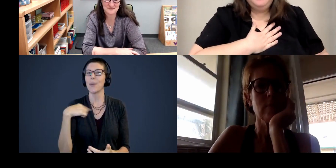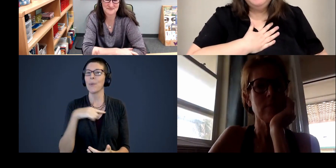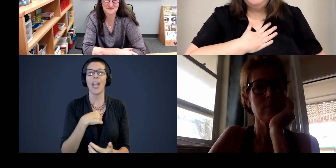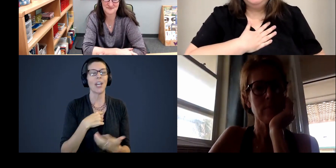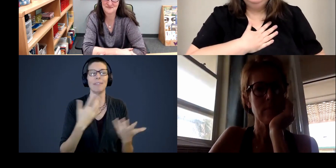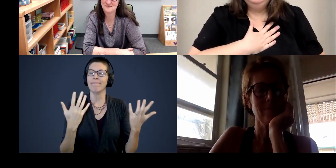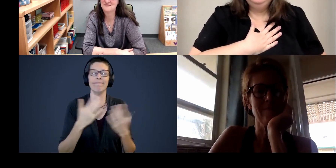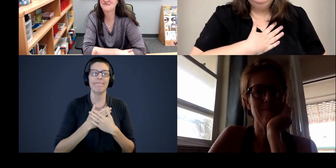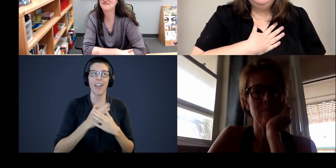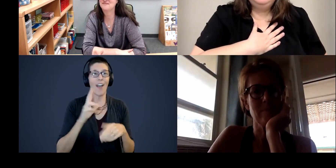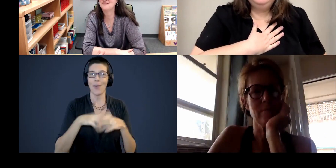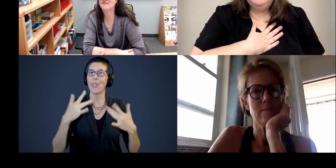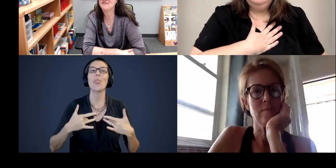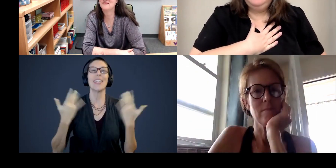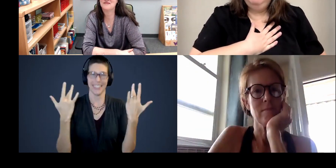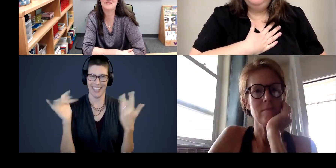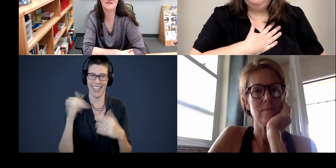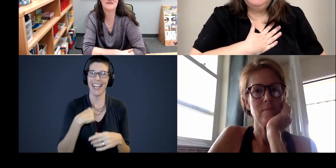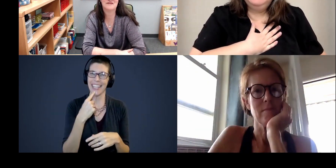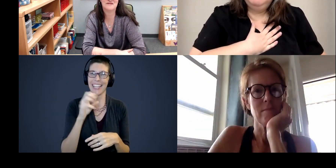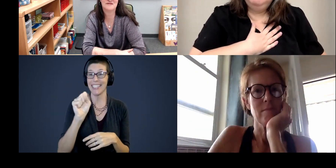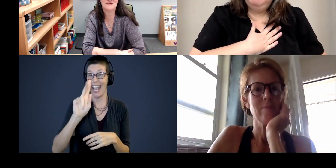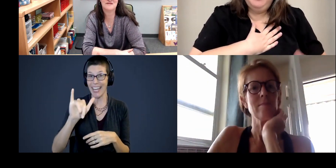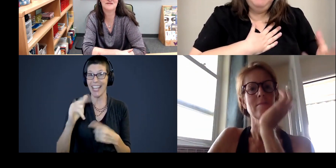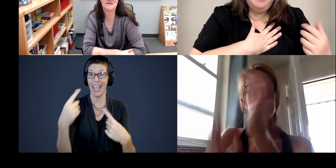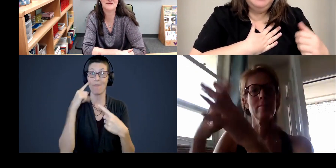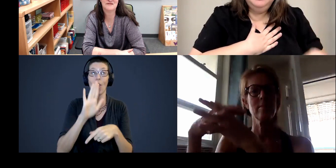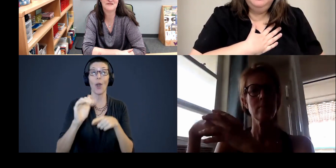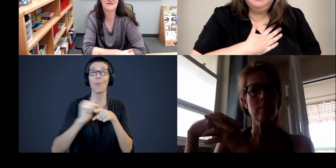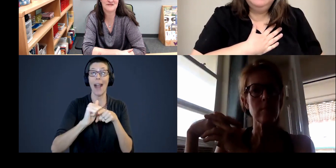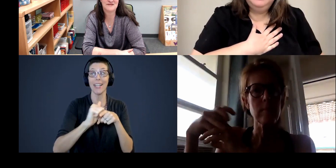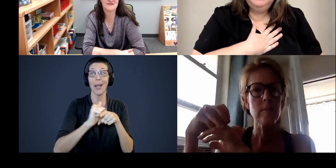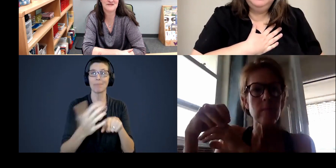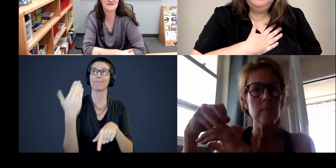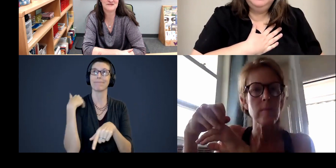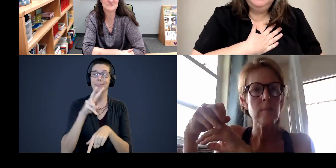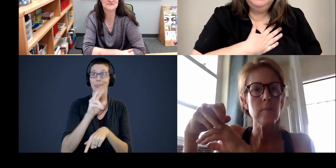of course, thrilled. Like I said, Sandy came for her practicum way back in 2002 and she